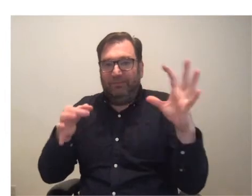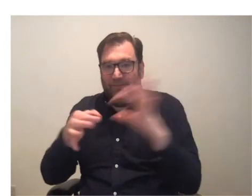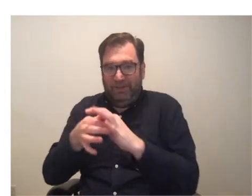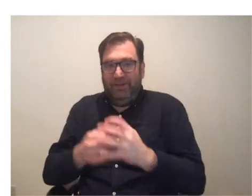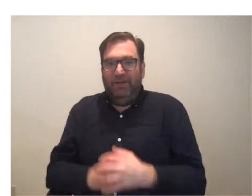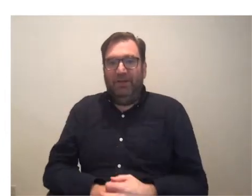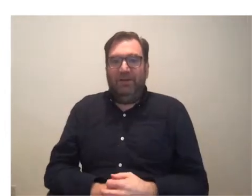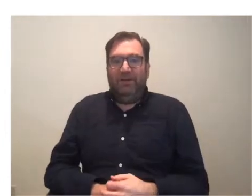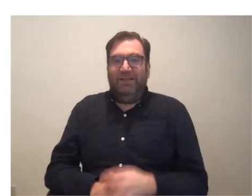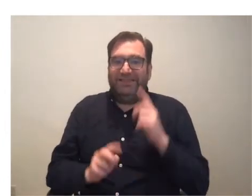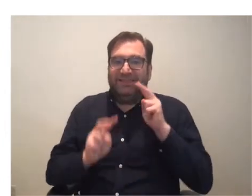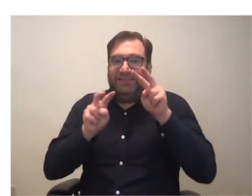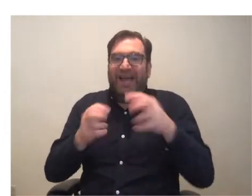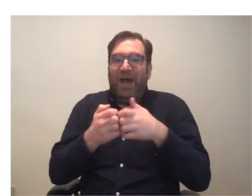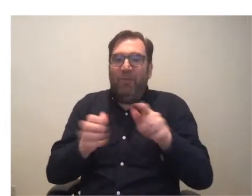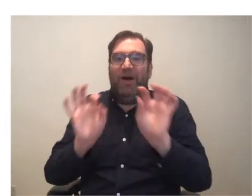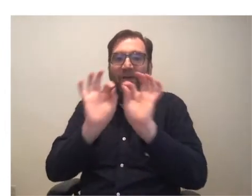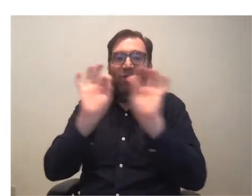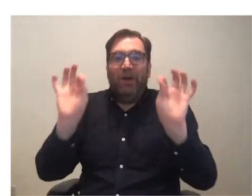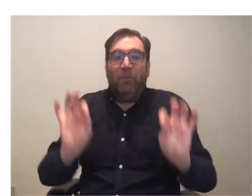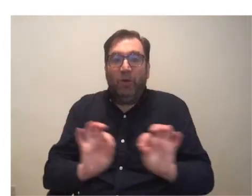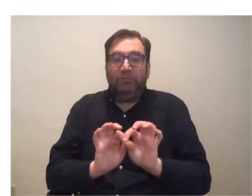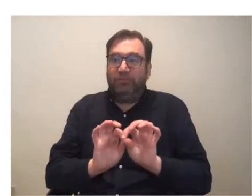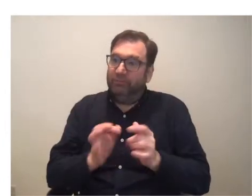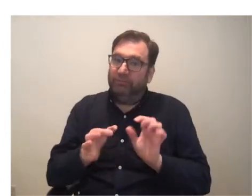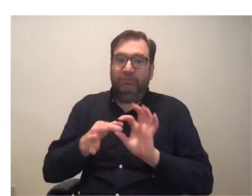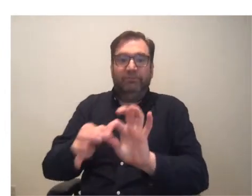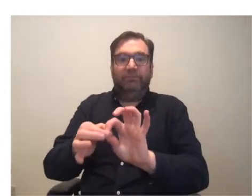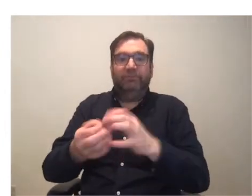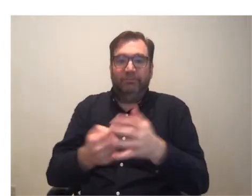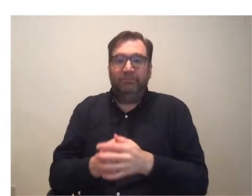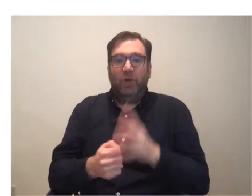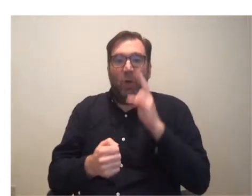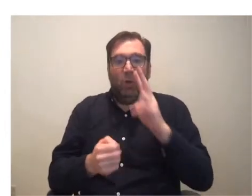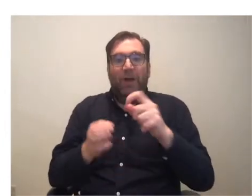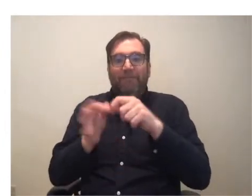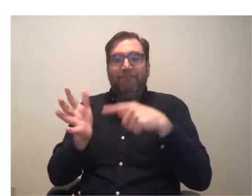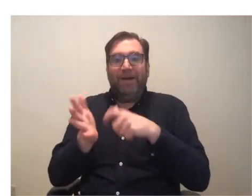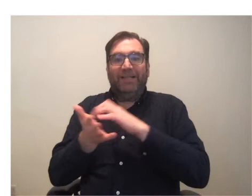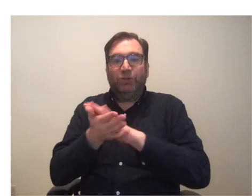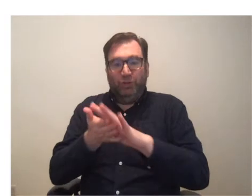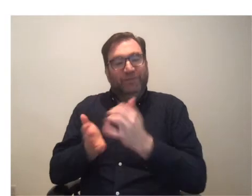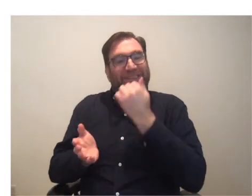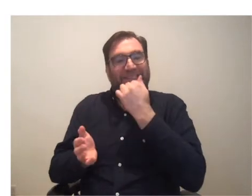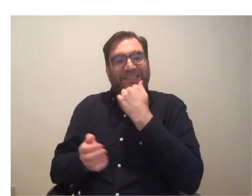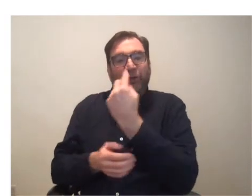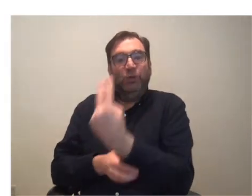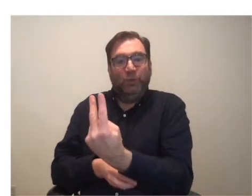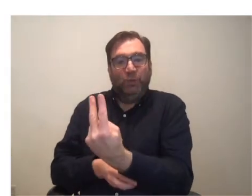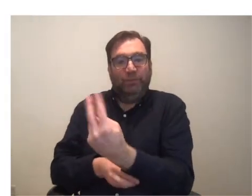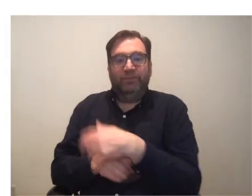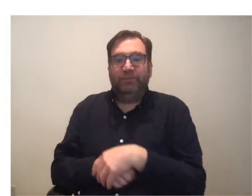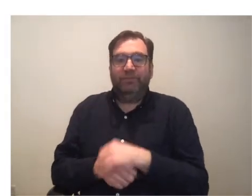Now let’s look into how this framework is applied in practice, by looking at a batch of size 2.